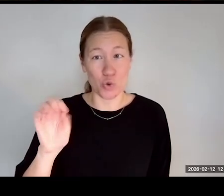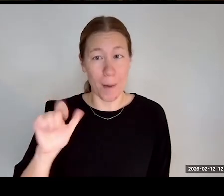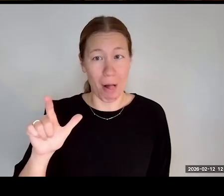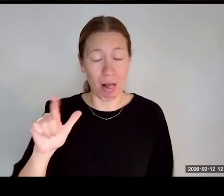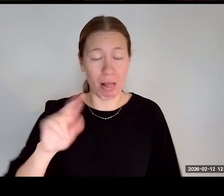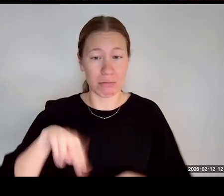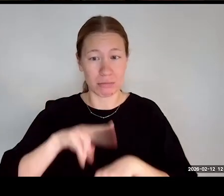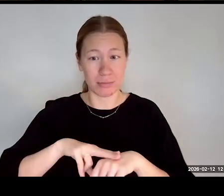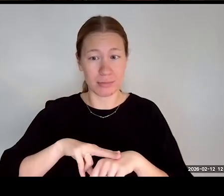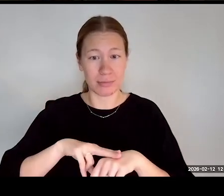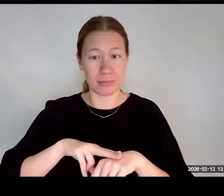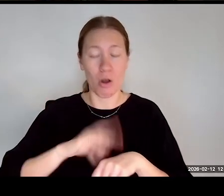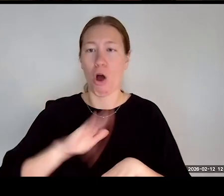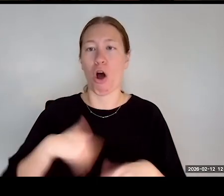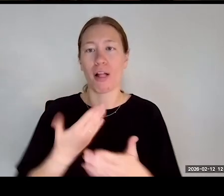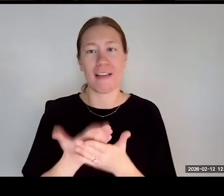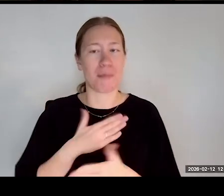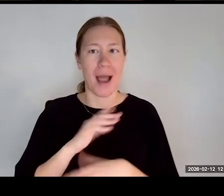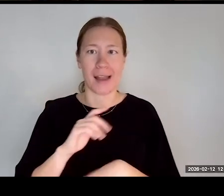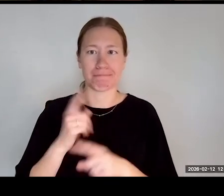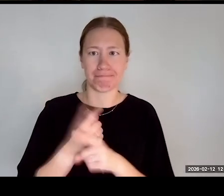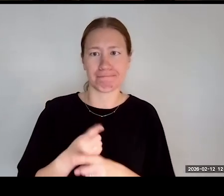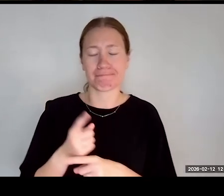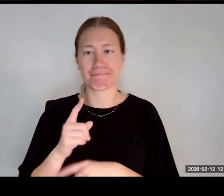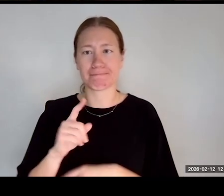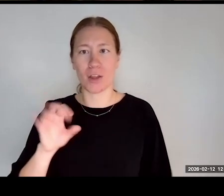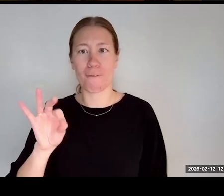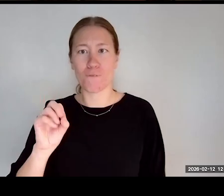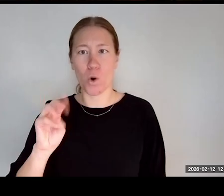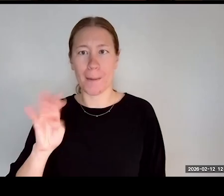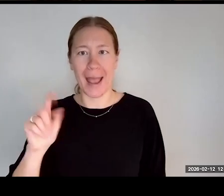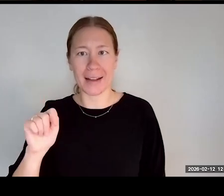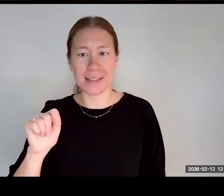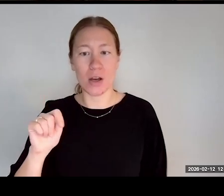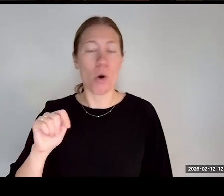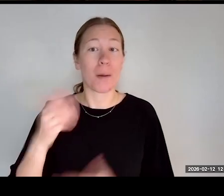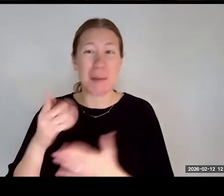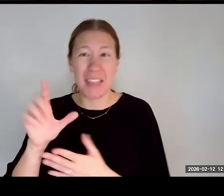I'm gonna lose all of my formatting and sometimes I might actually lose like the link, it might delete the link outta there.